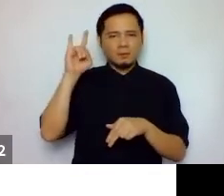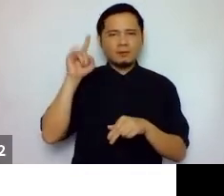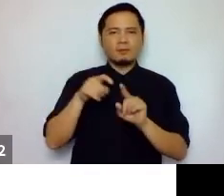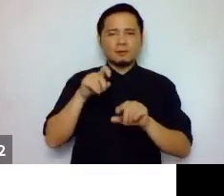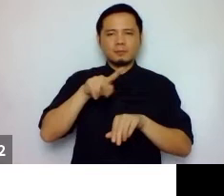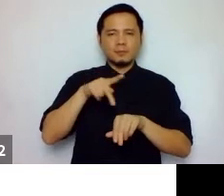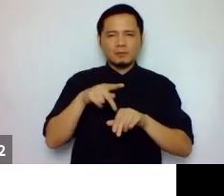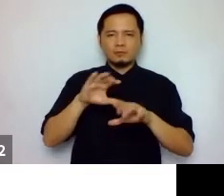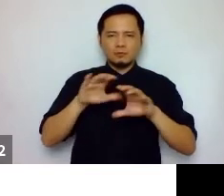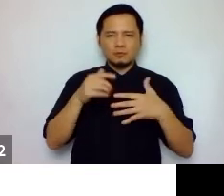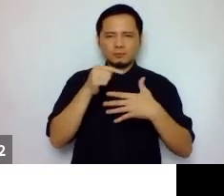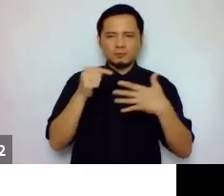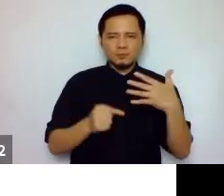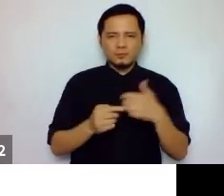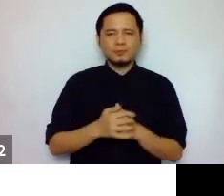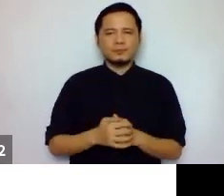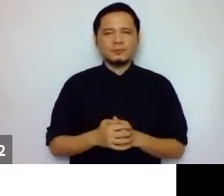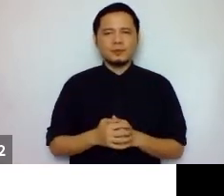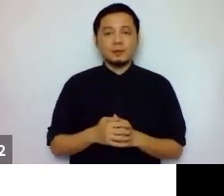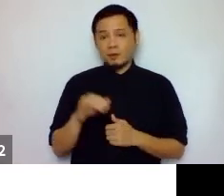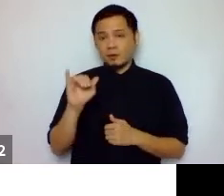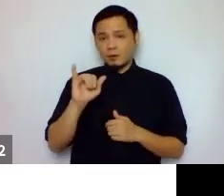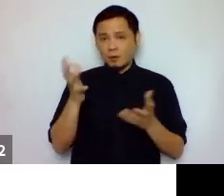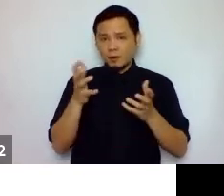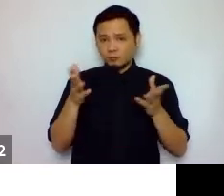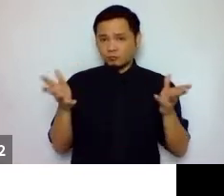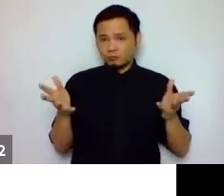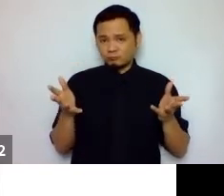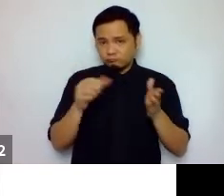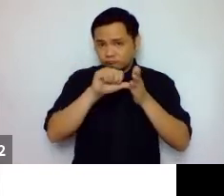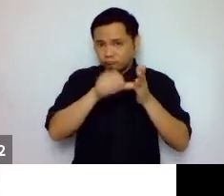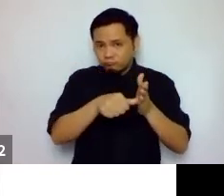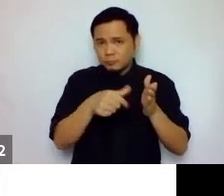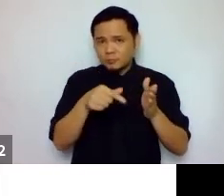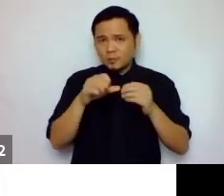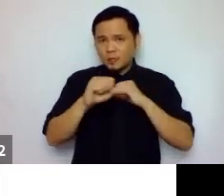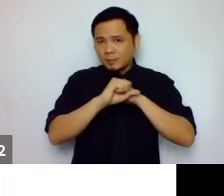So we also wanna amplify the campaign. We also have this on social media.